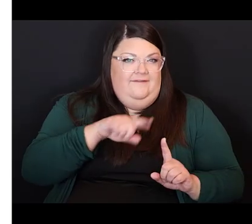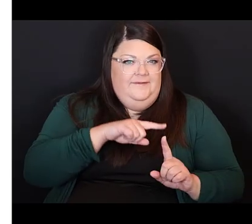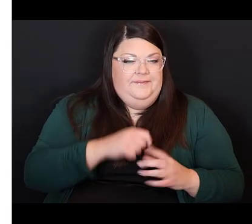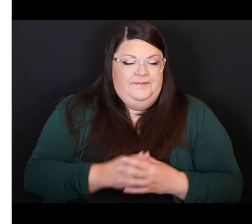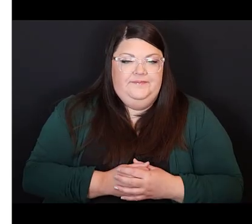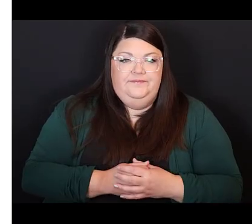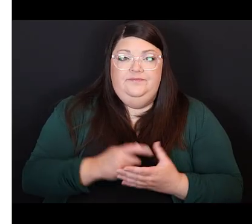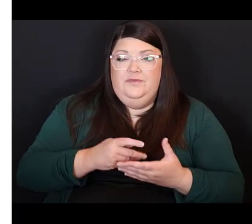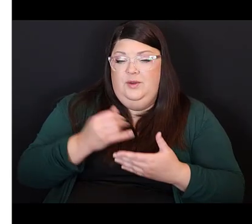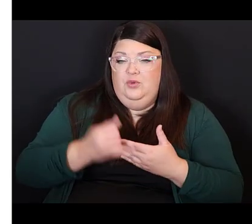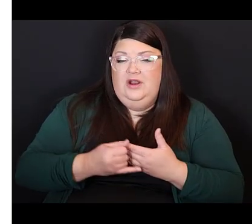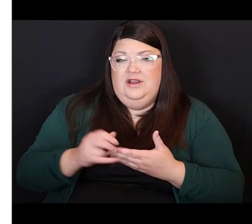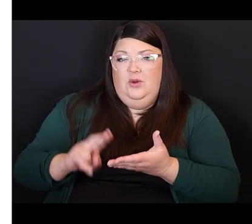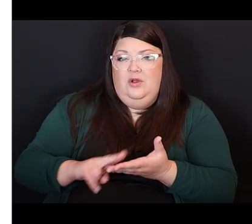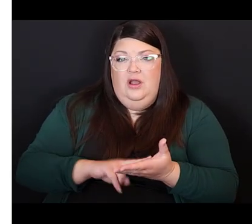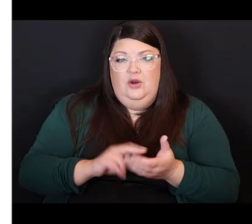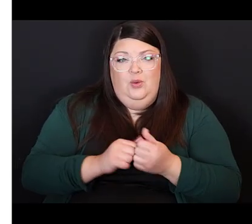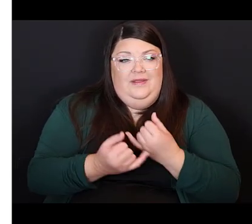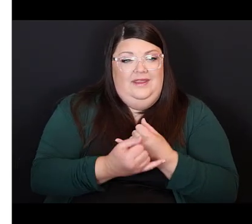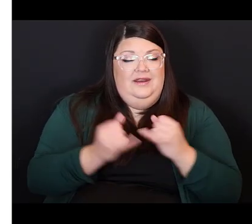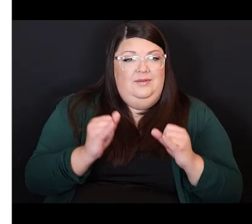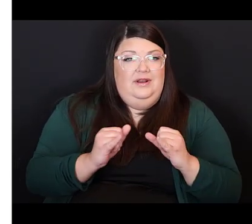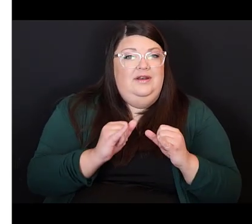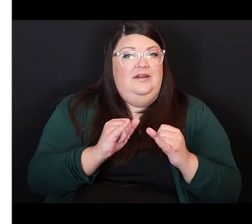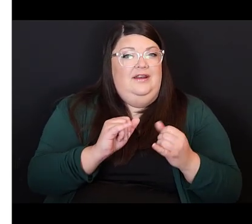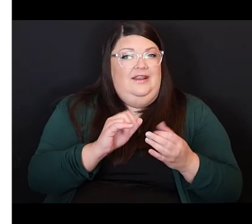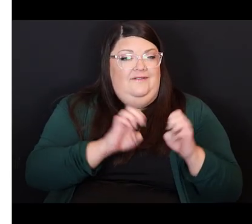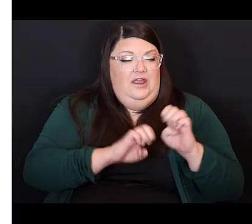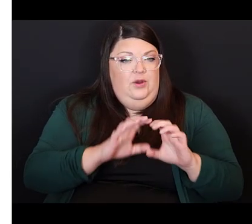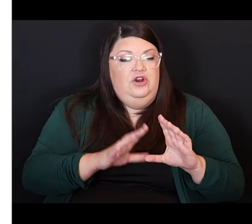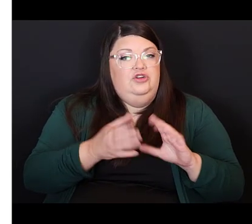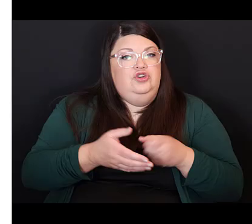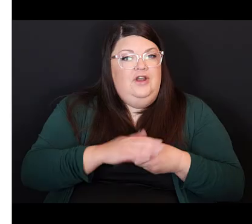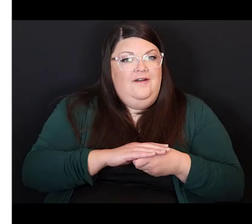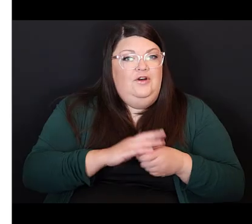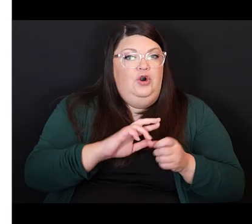Your project’s contract with the independent evaluator should cover roles and responsibilities,